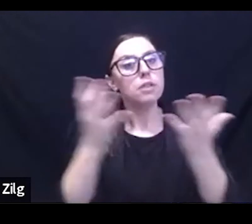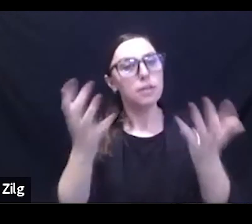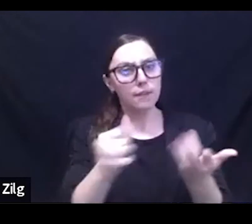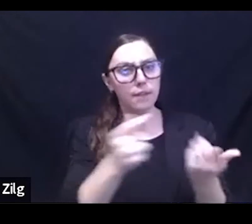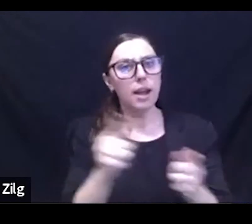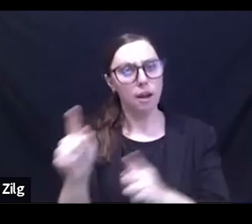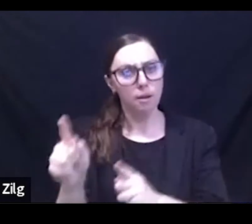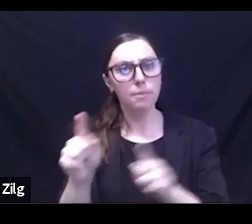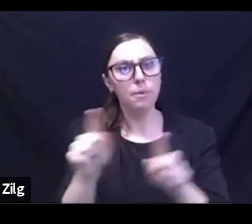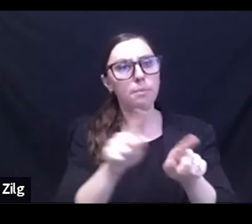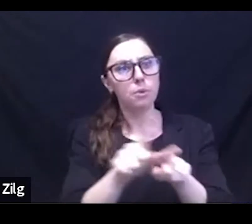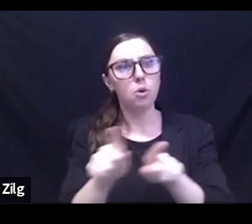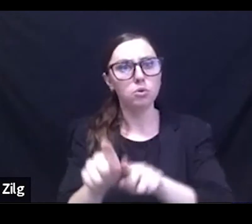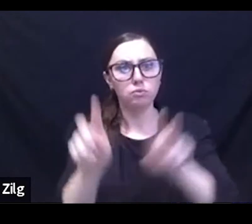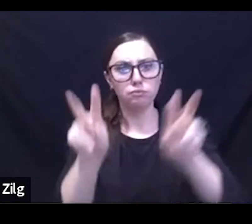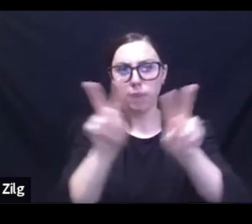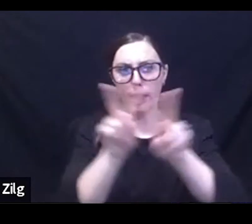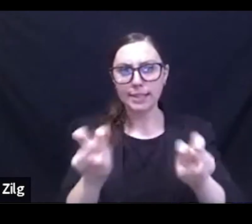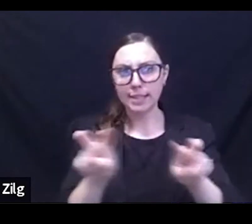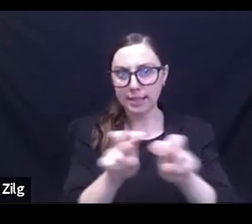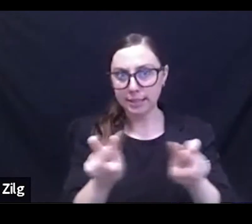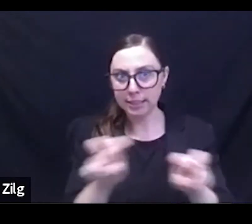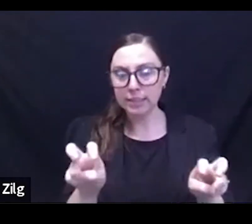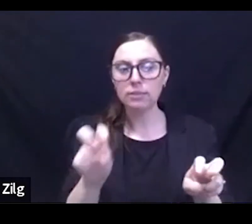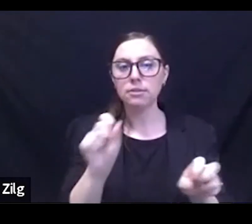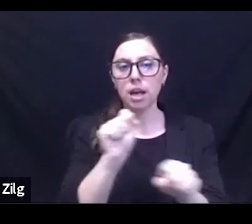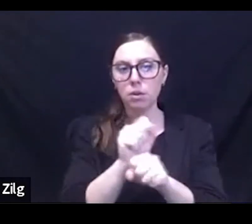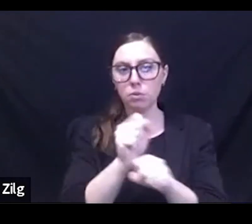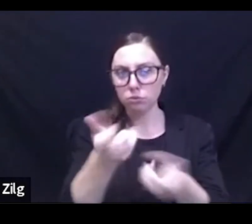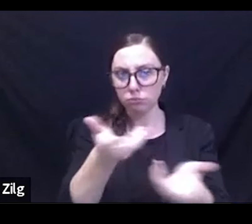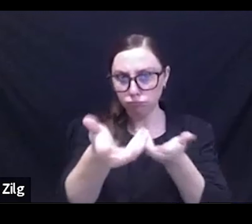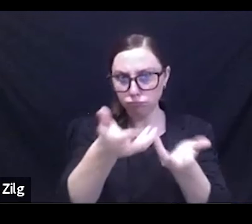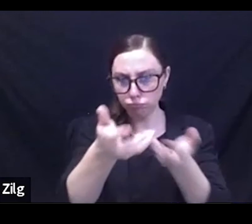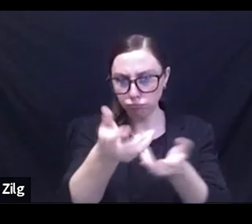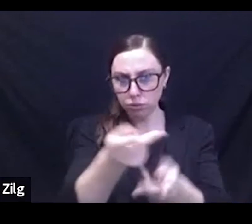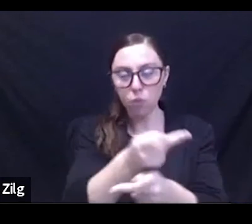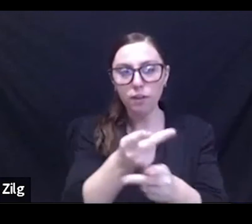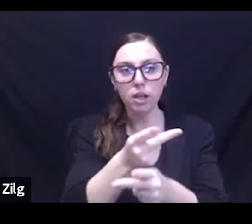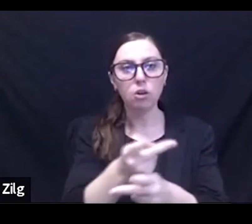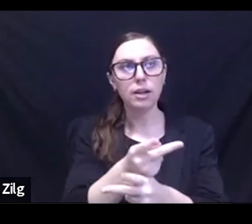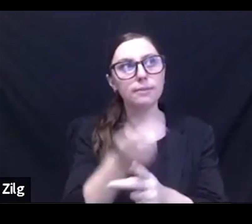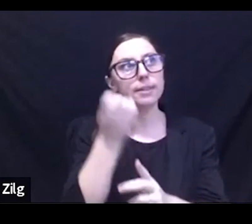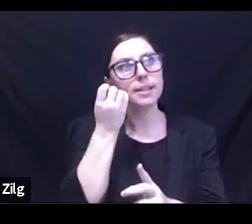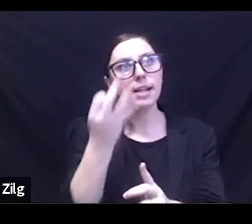assessing and working with people to figure out if